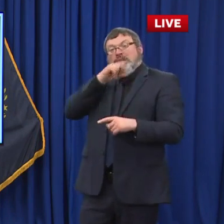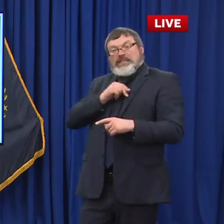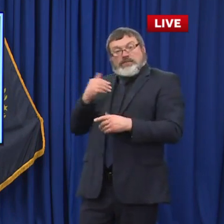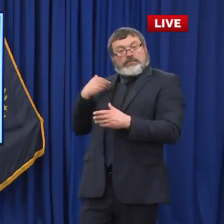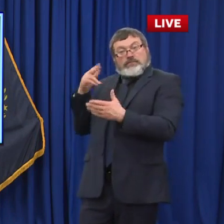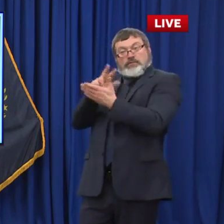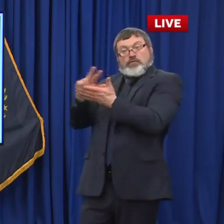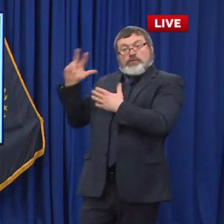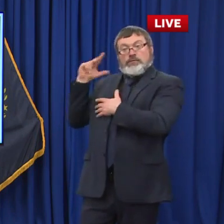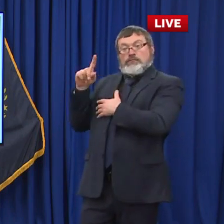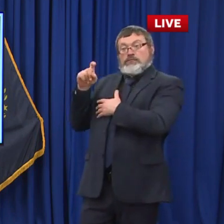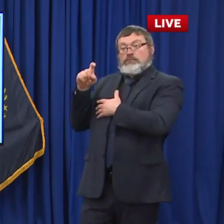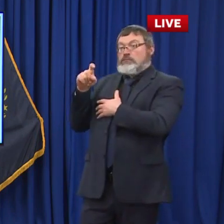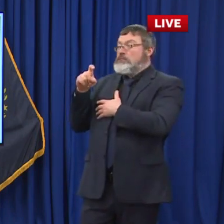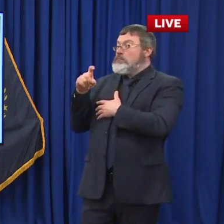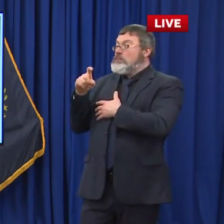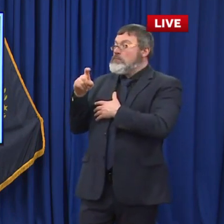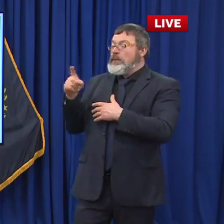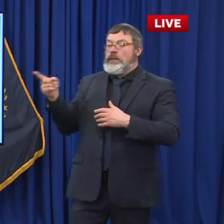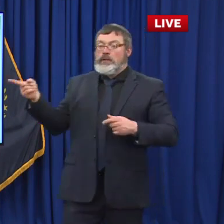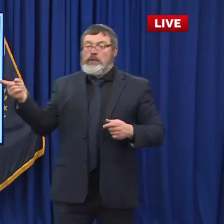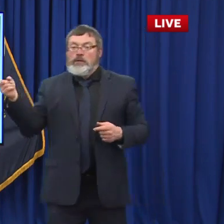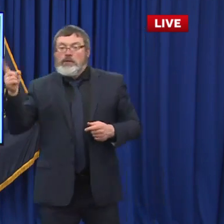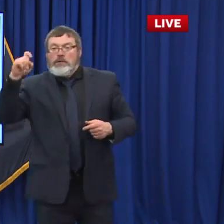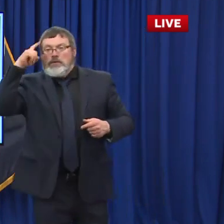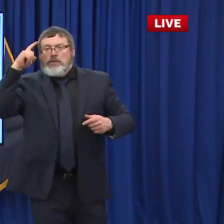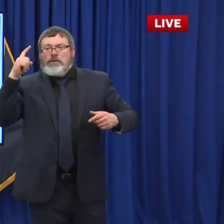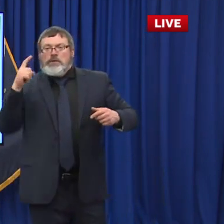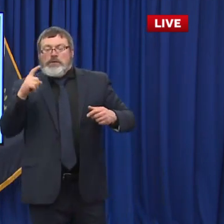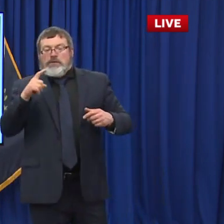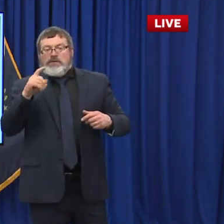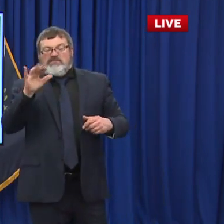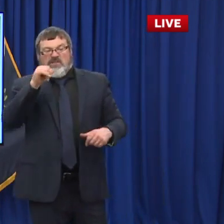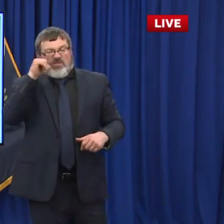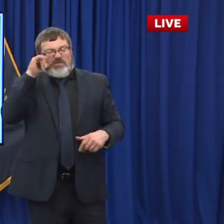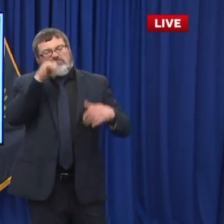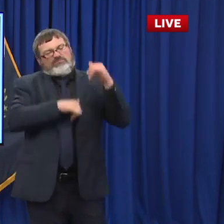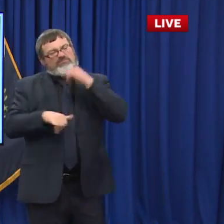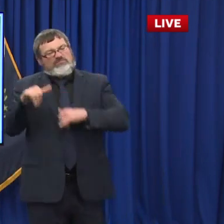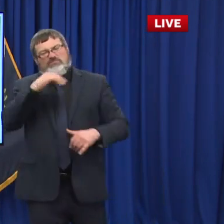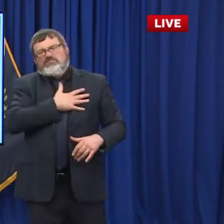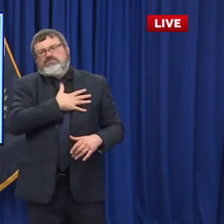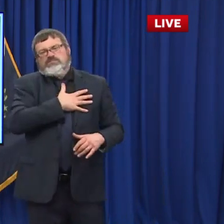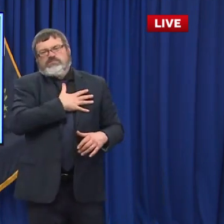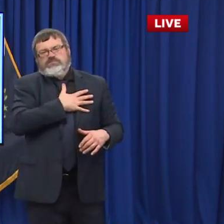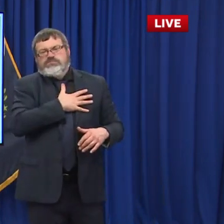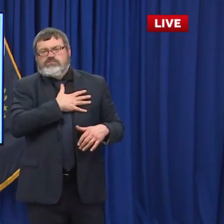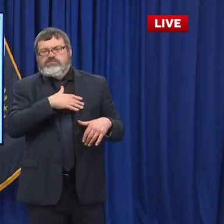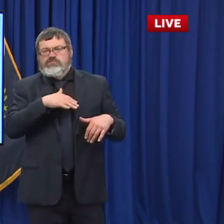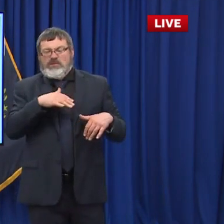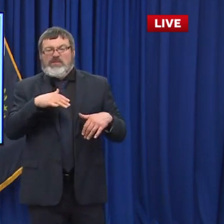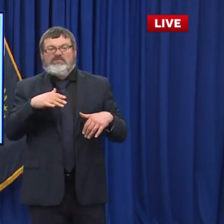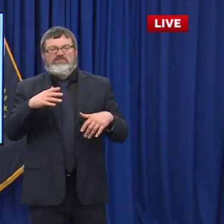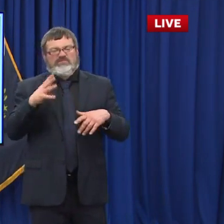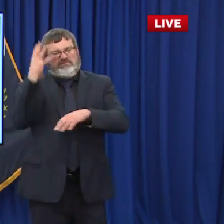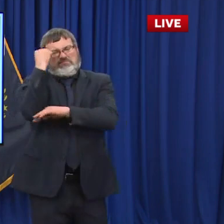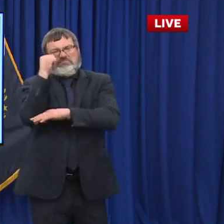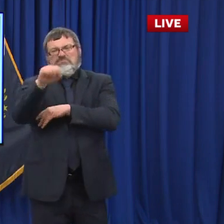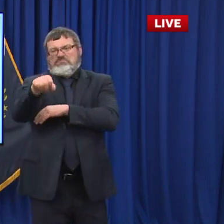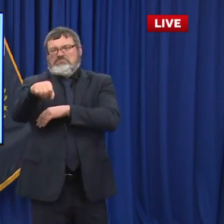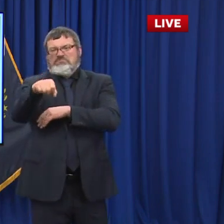ARE RESTARTED TO SEE THE EFFECTS OF THANKSGIVING -- ARE WE STARTING TO SEE THE EFFECTS OF THANKSGIVING?